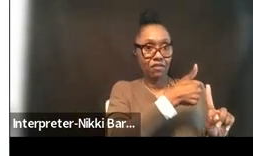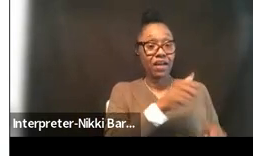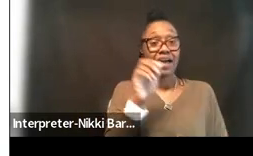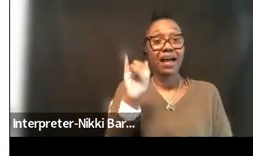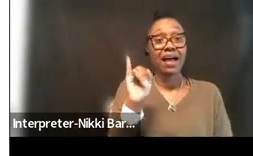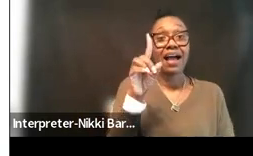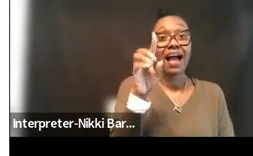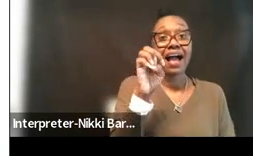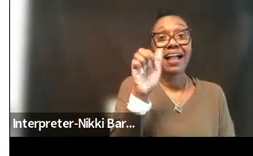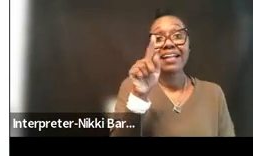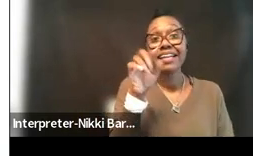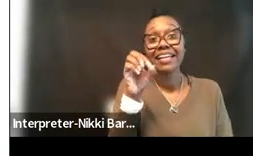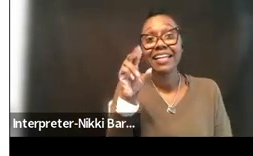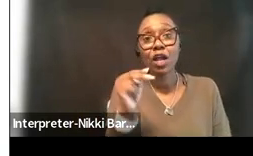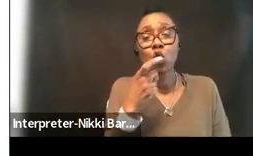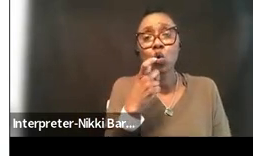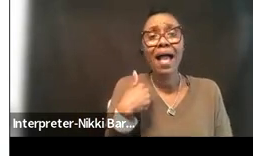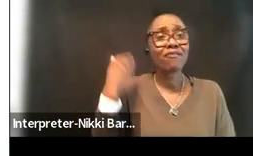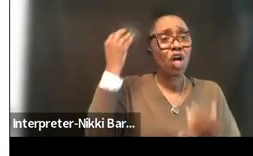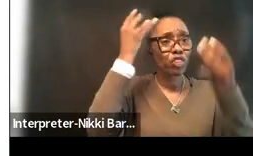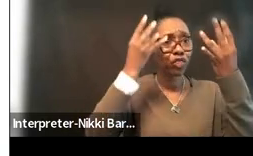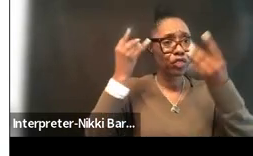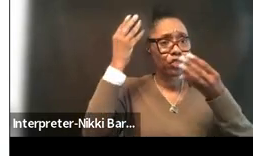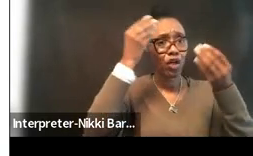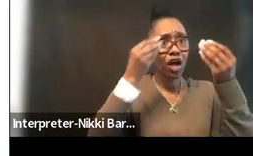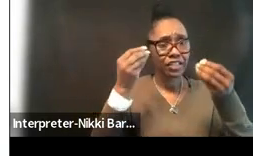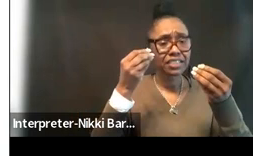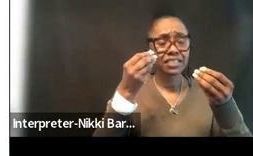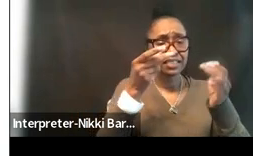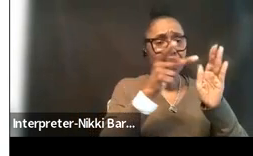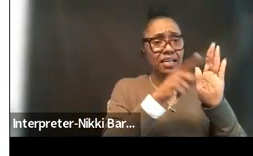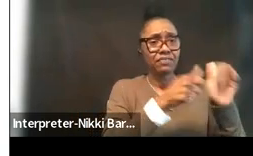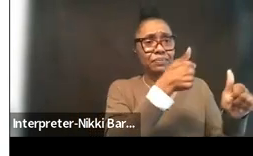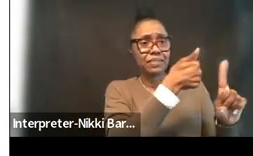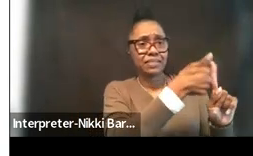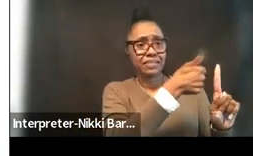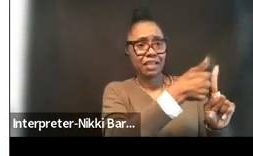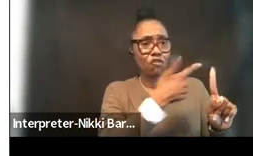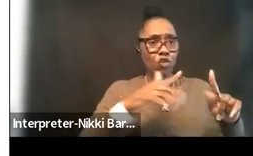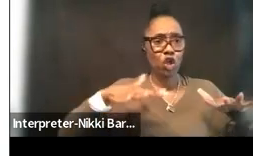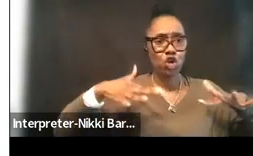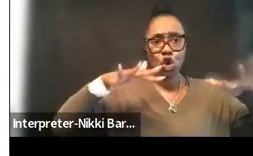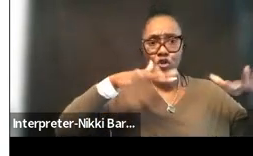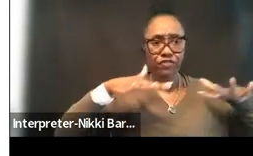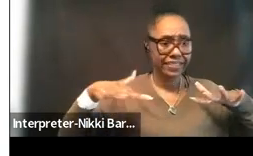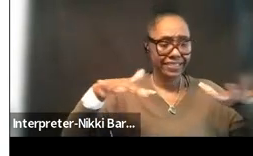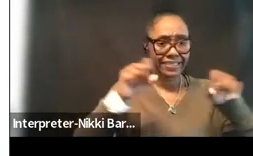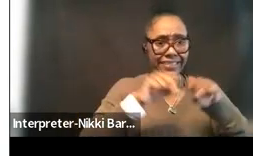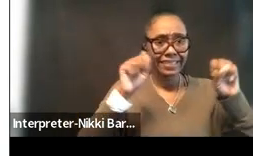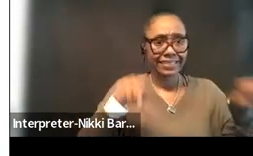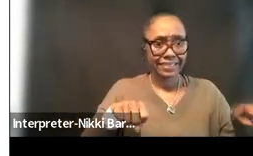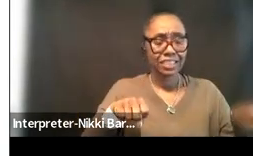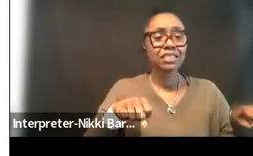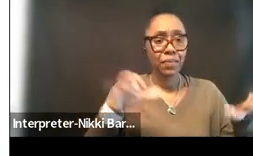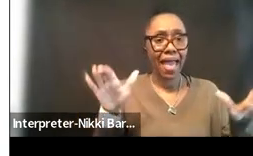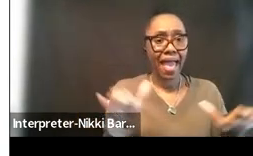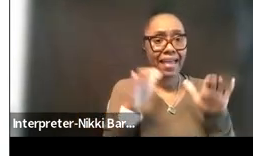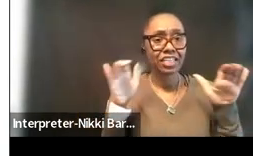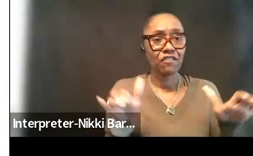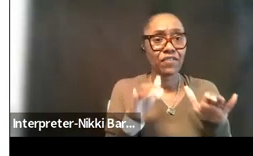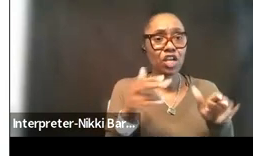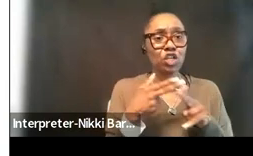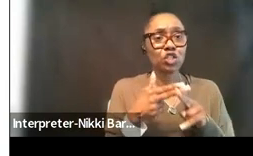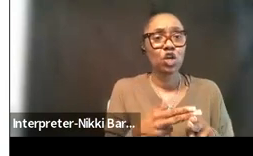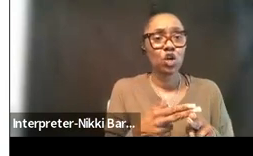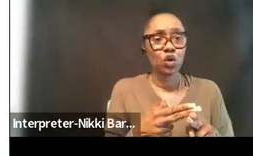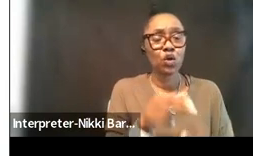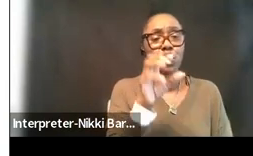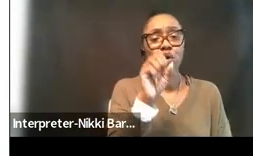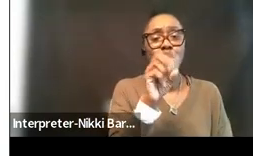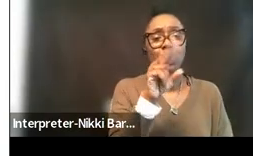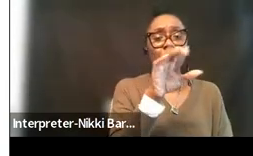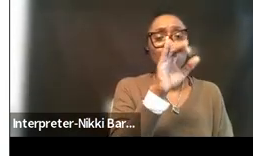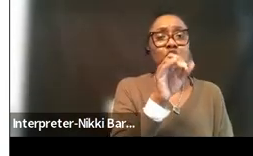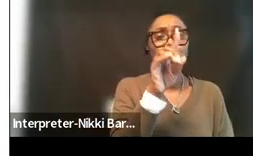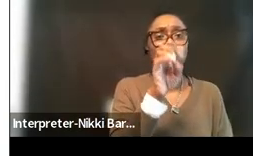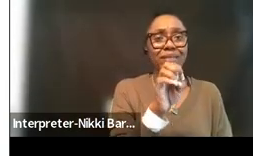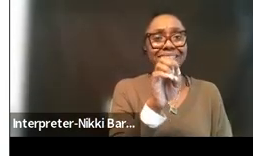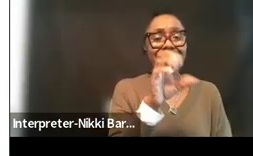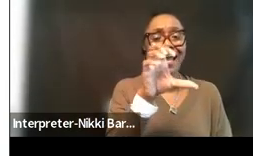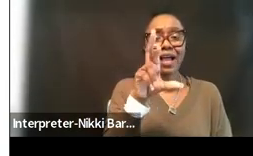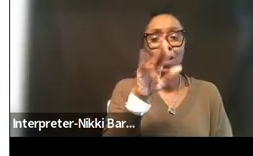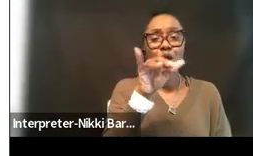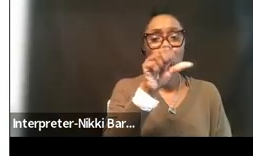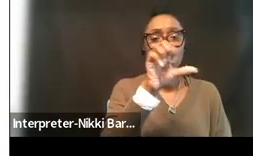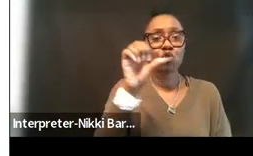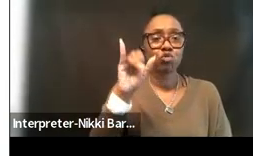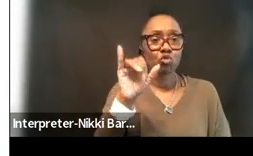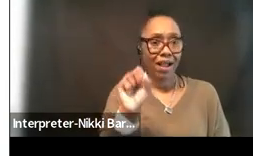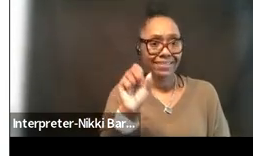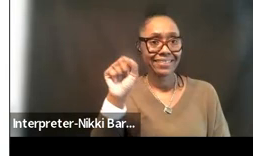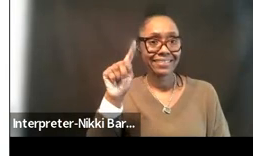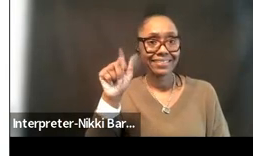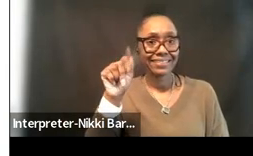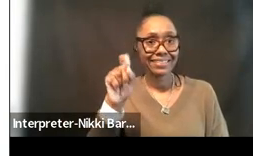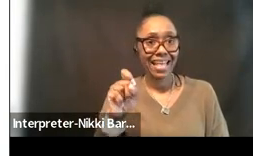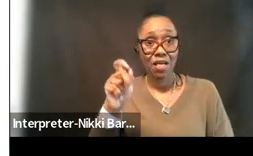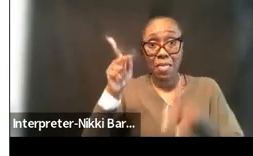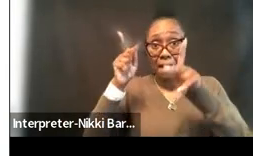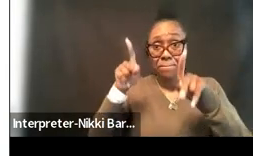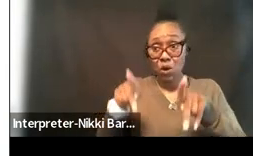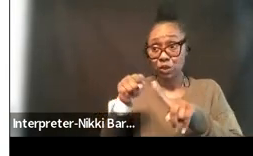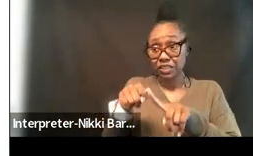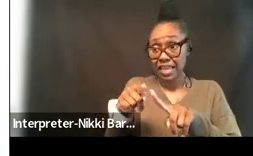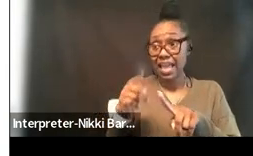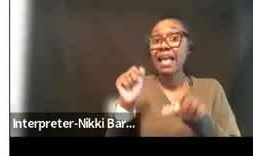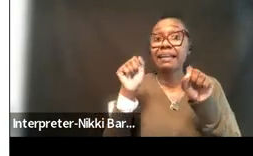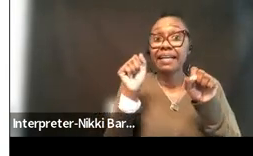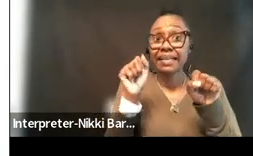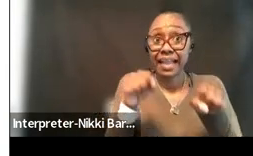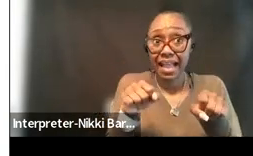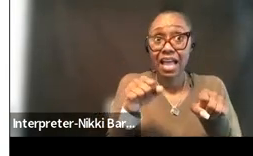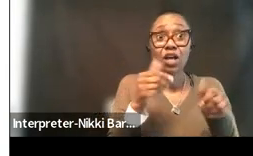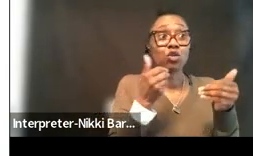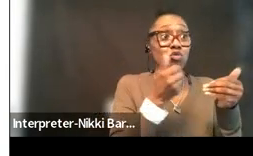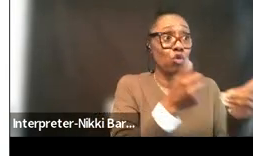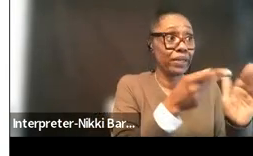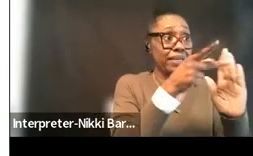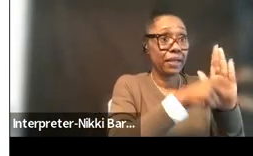Can increase the chances of what is called a suicide crisis state, which means that someone is in that window where they may attempt suicide should they have the capability for a suicide attempt.